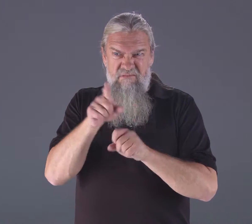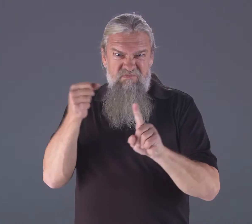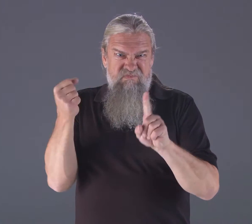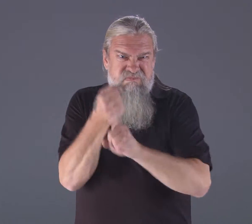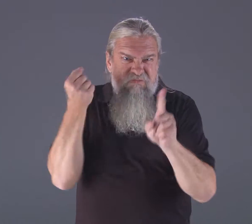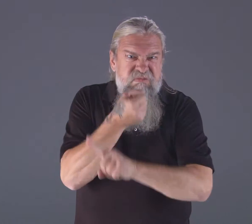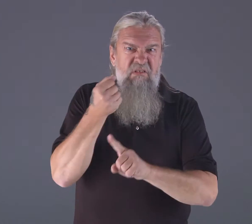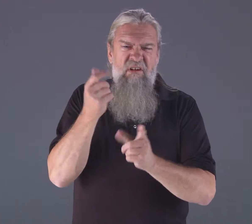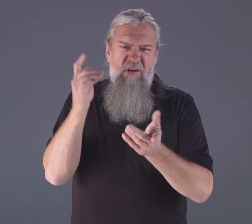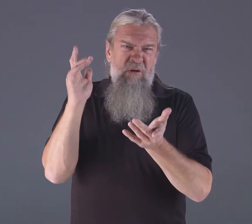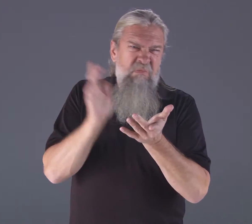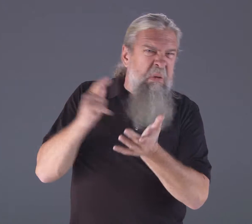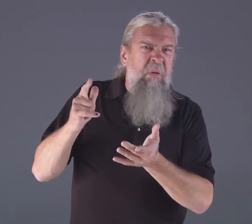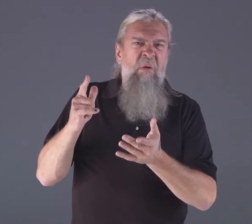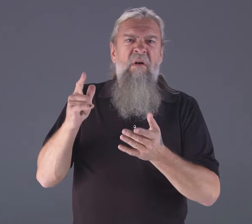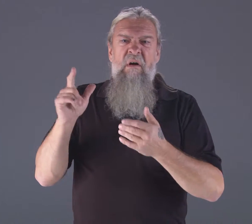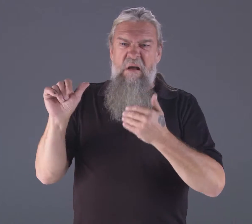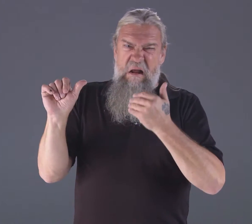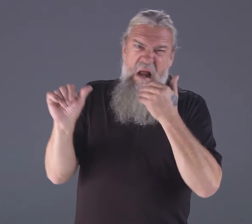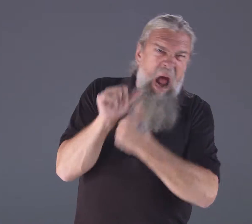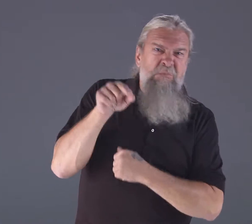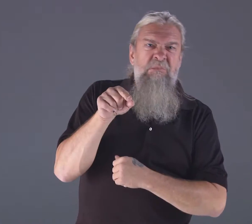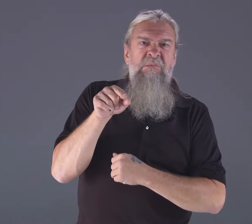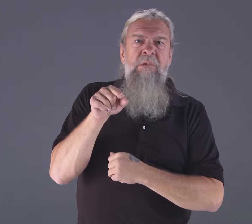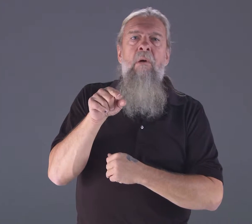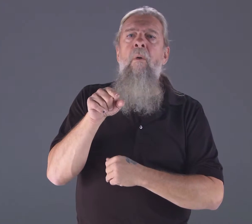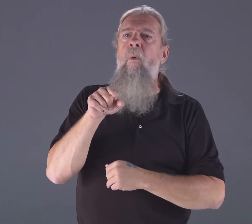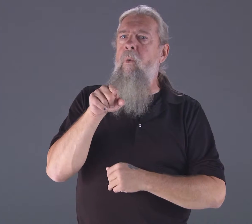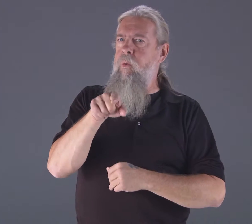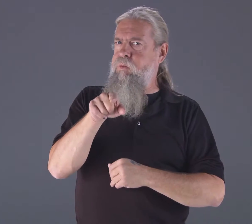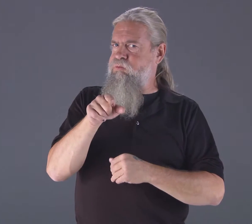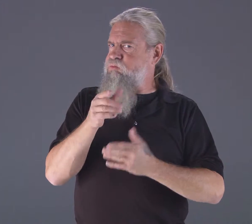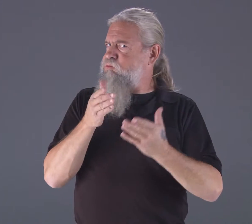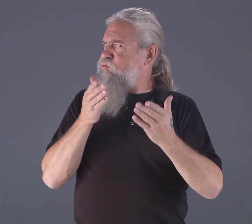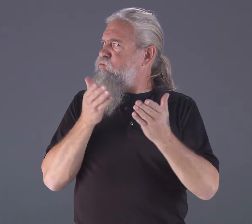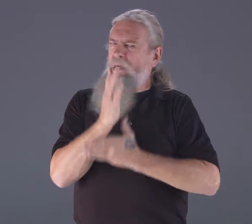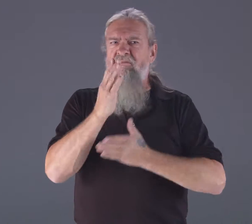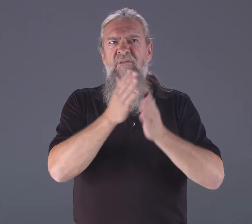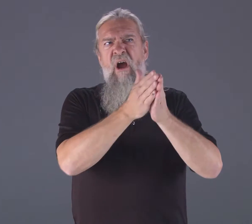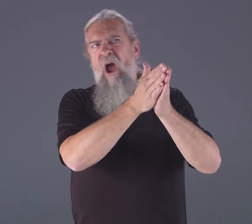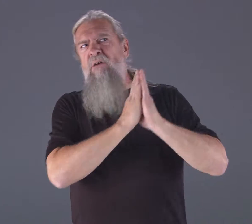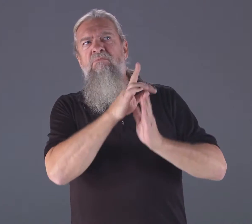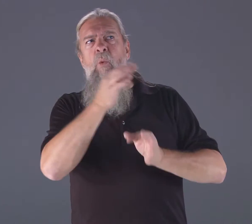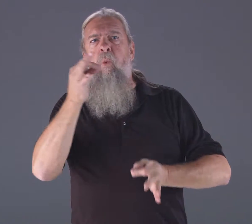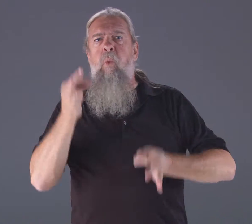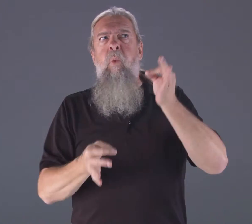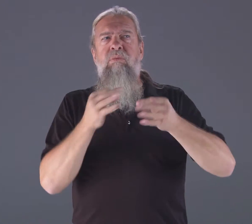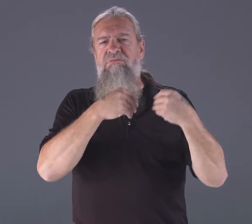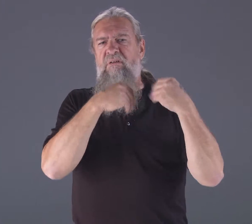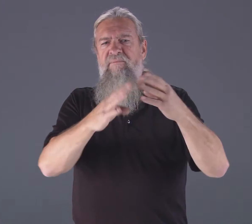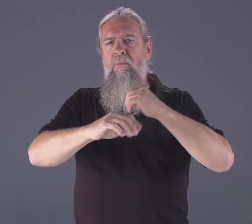If you are experiencing physical abuse or threats of harm, you have the right to request a protection order.